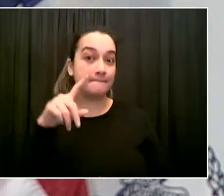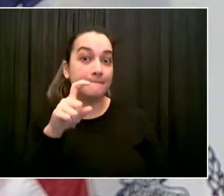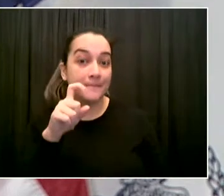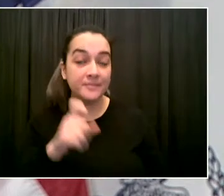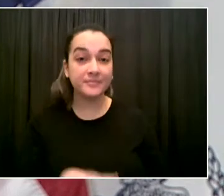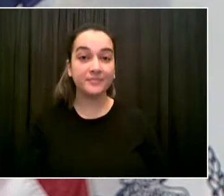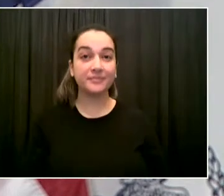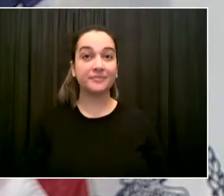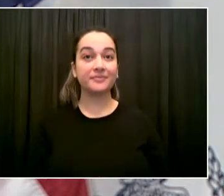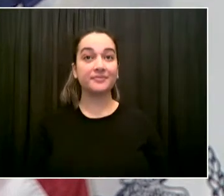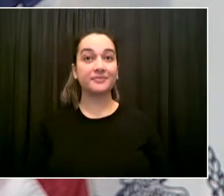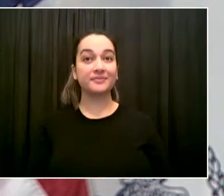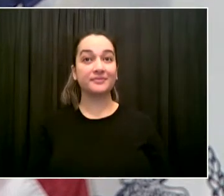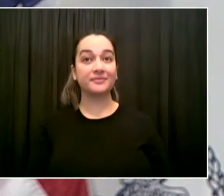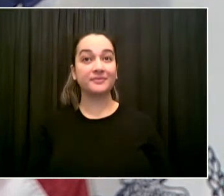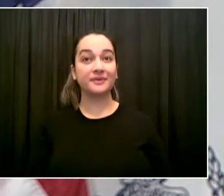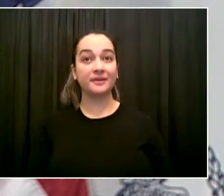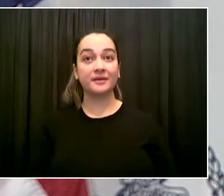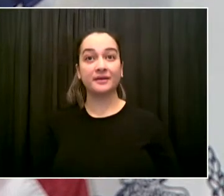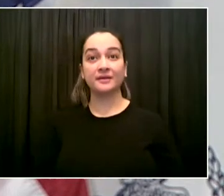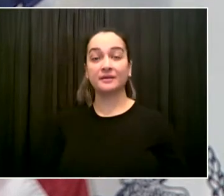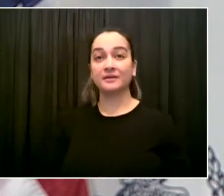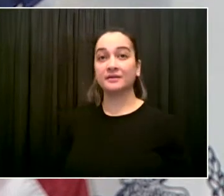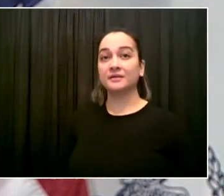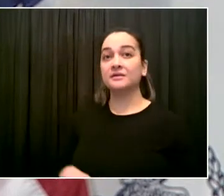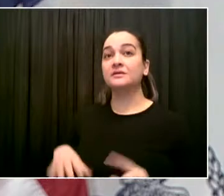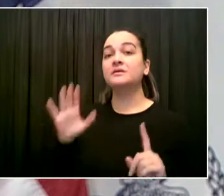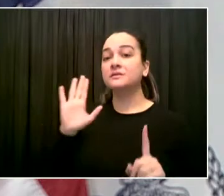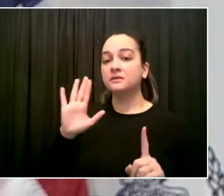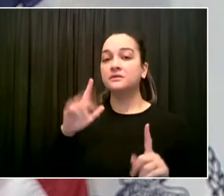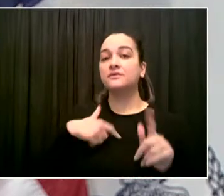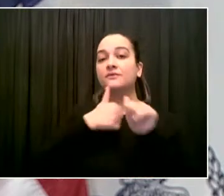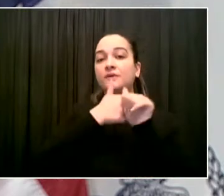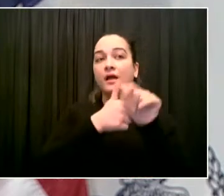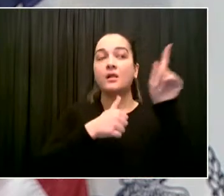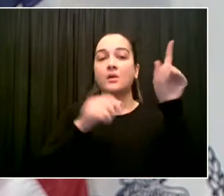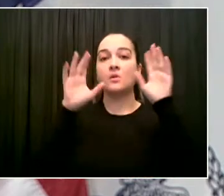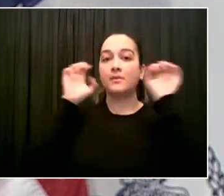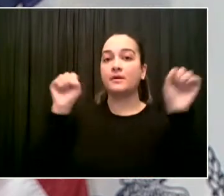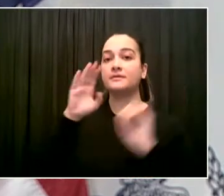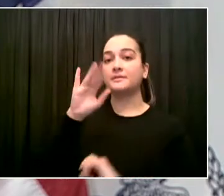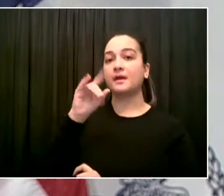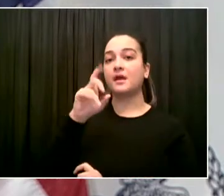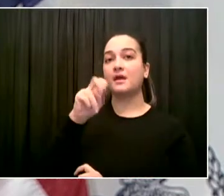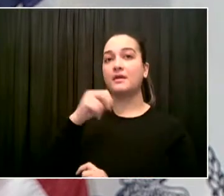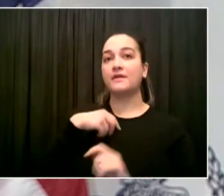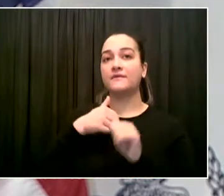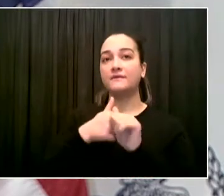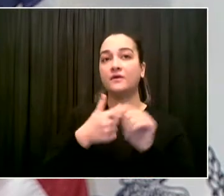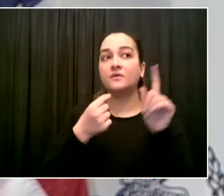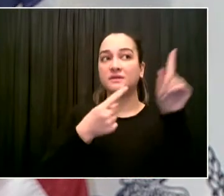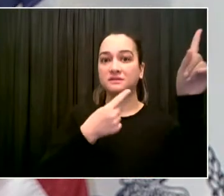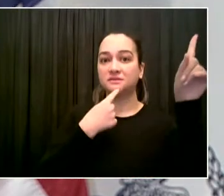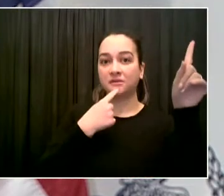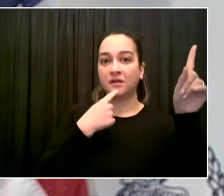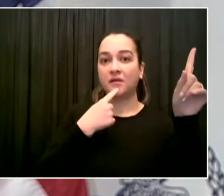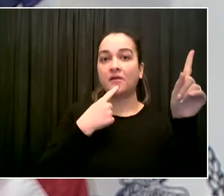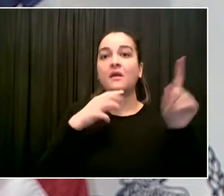UNREASSABONLE TO EXPECT? I THINK PRPRESIDENT JOE BIDEN HAS IT NOT RIGHT, I THINK MAY 1 IS A